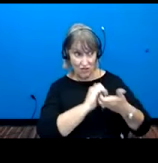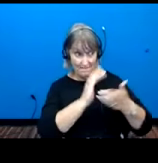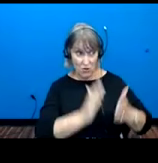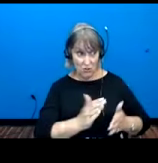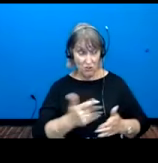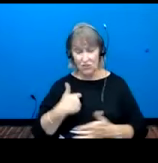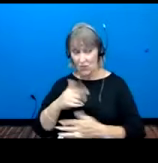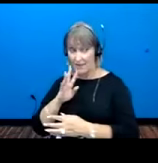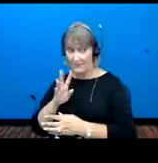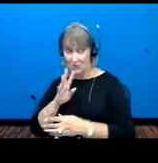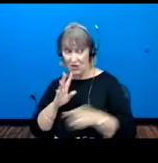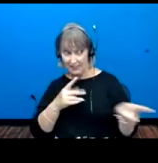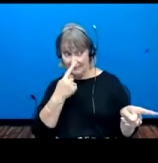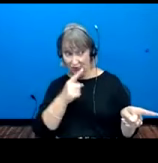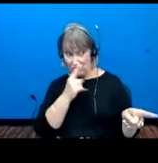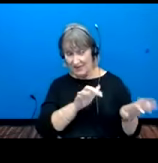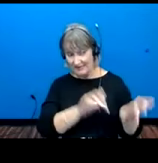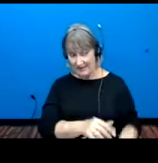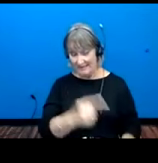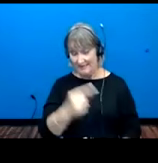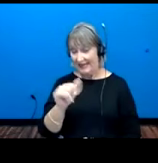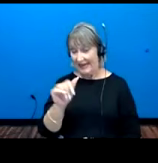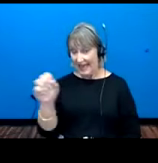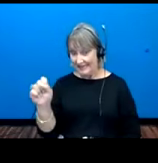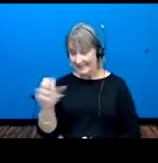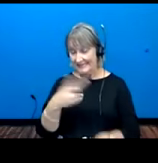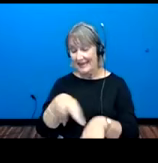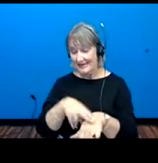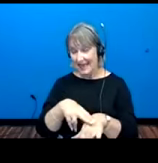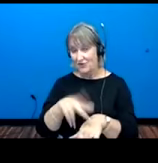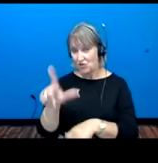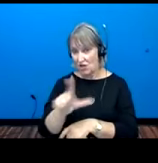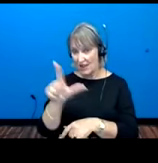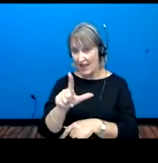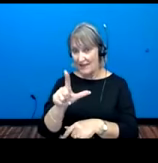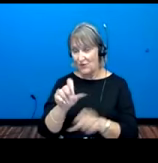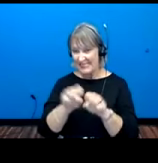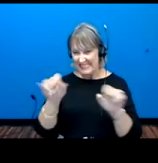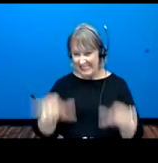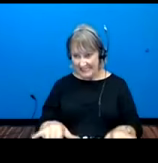Feel free to type in GLASS, the National Library Systems and then, Laura, we’re be happy to connect